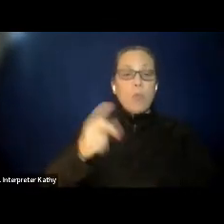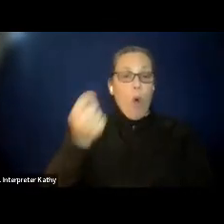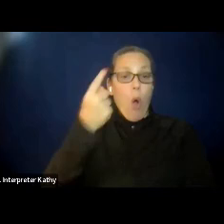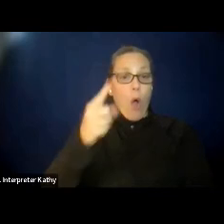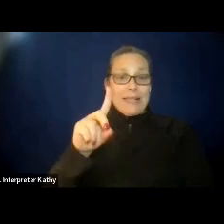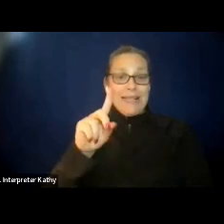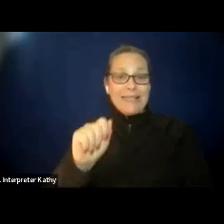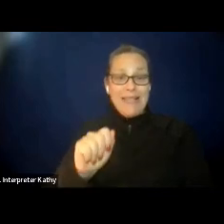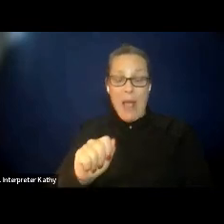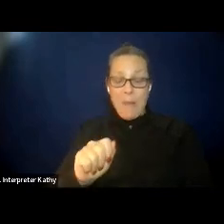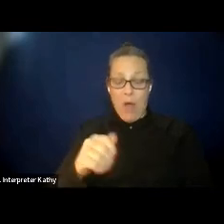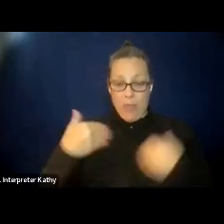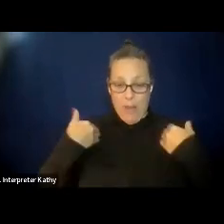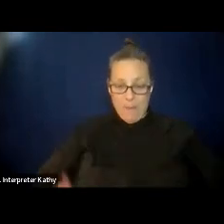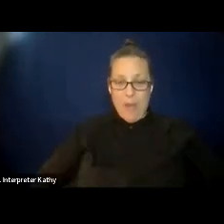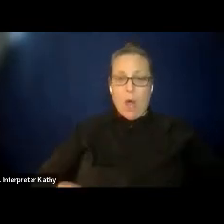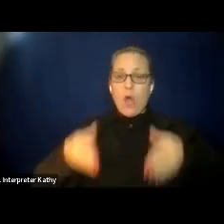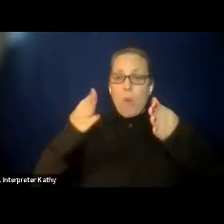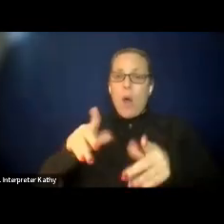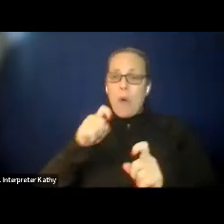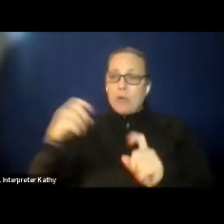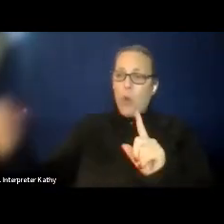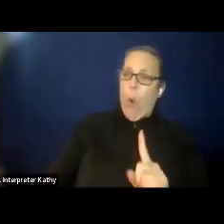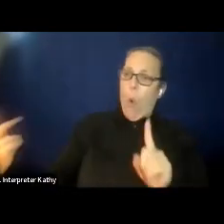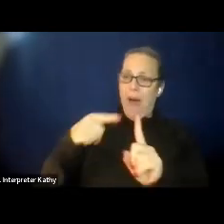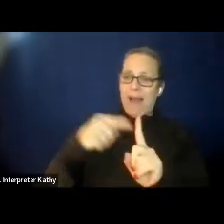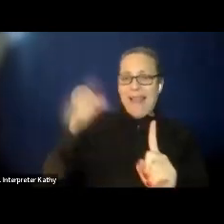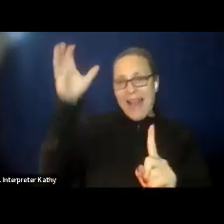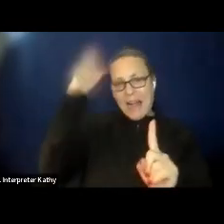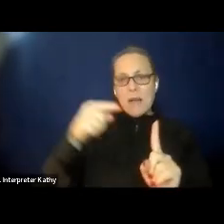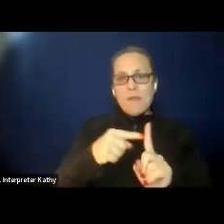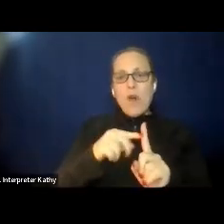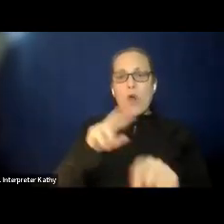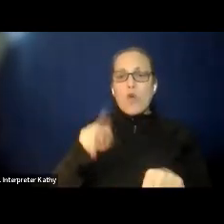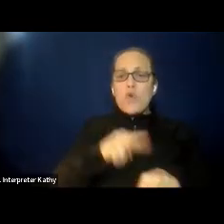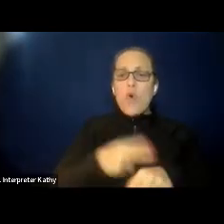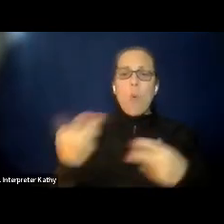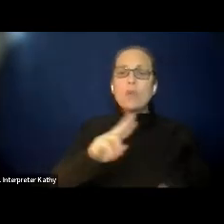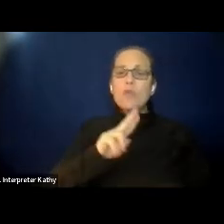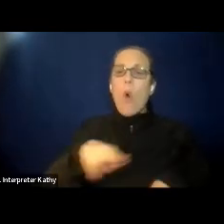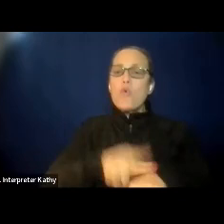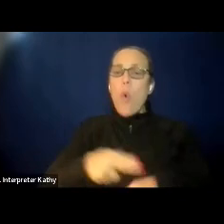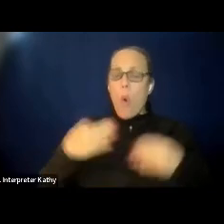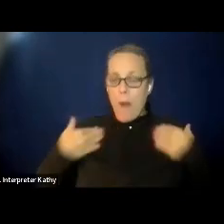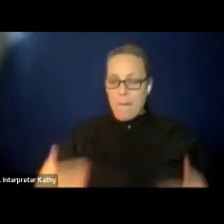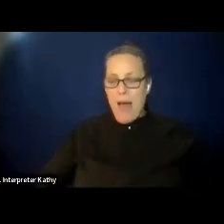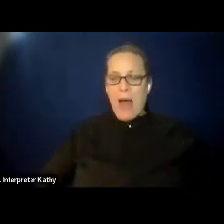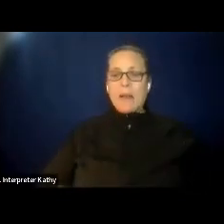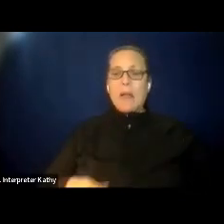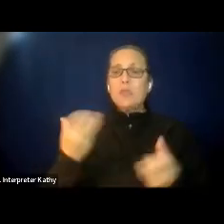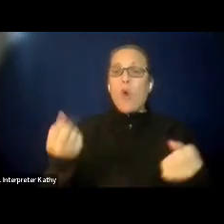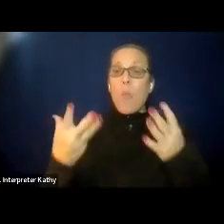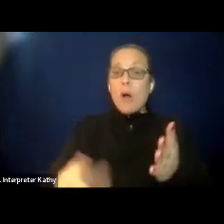And the quote says we live in a world of norms. To understand the disabled body, one must return to the concept of the